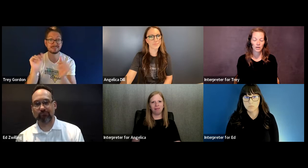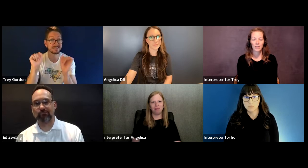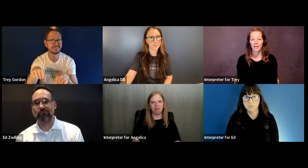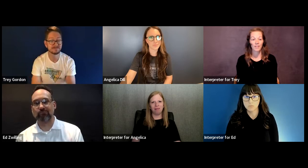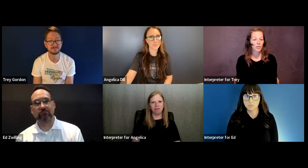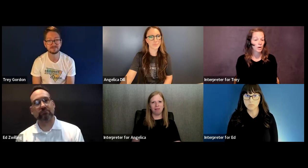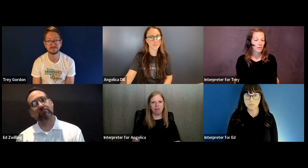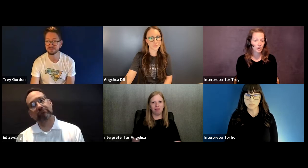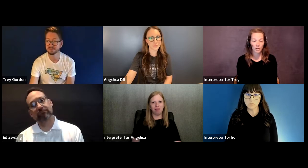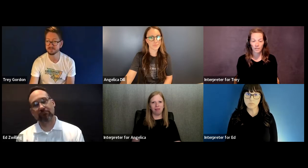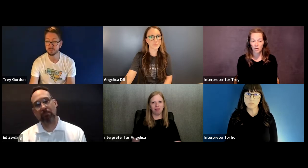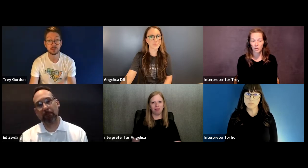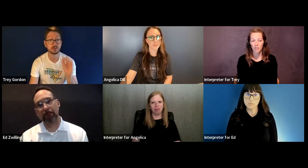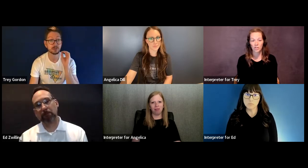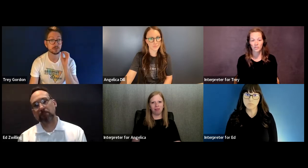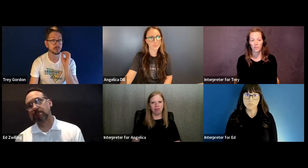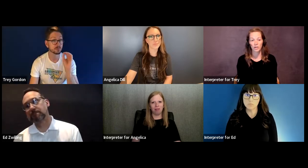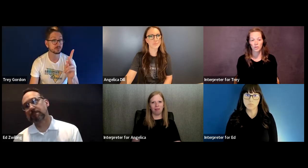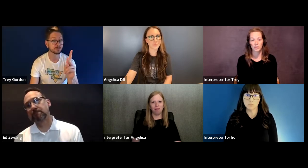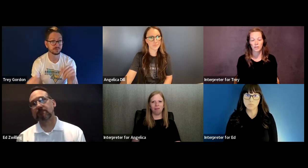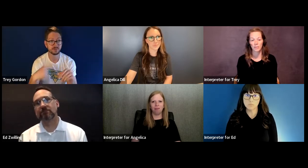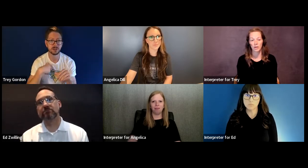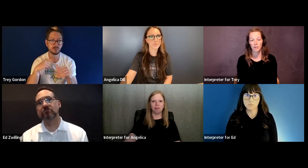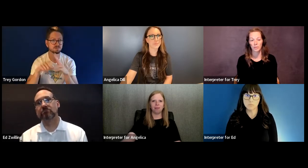and after the webinar if you have any questions feel free to shoot us an email and he'll be able